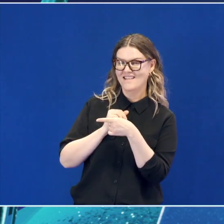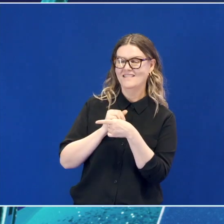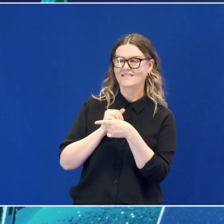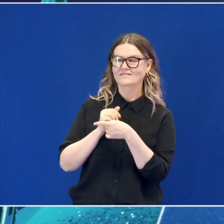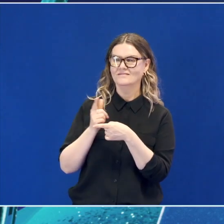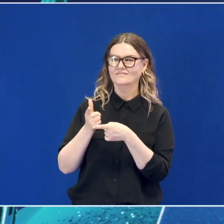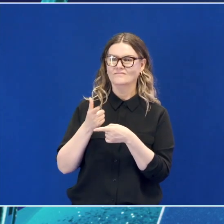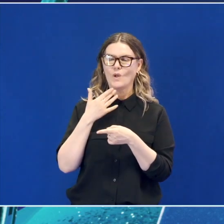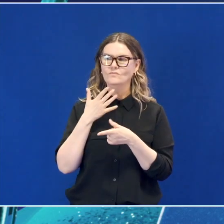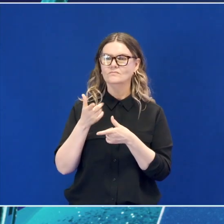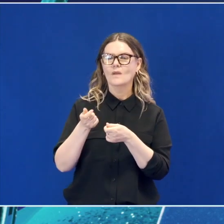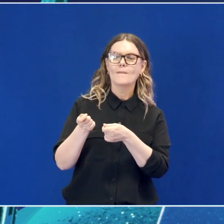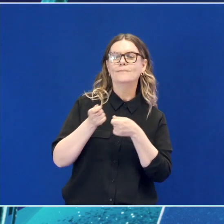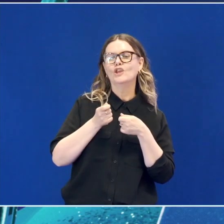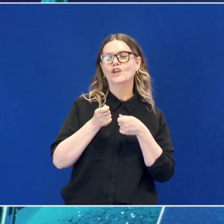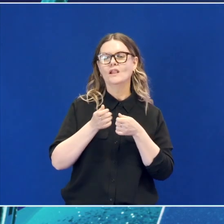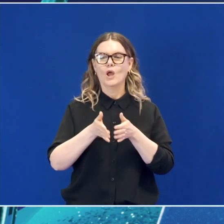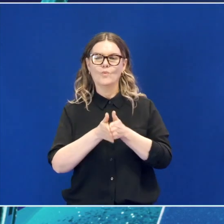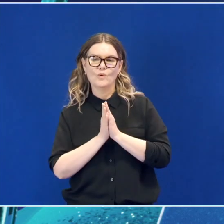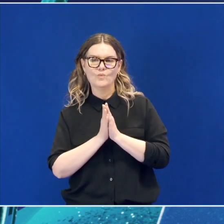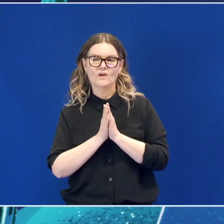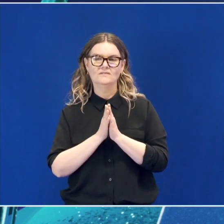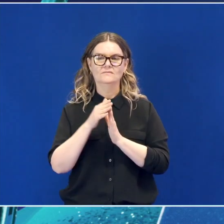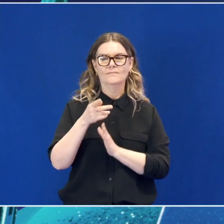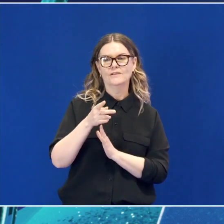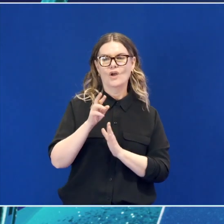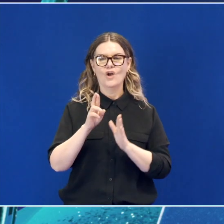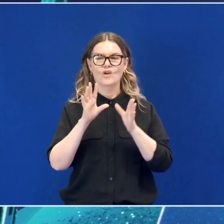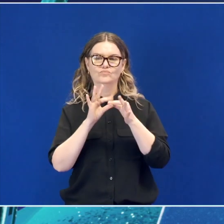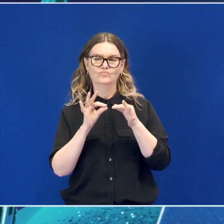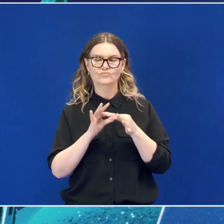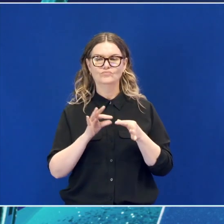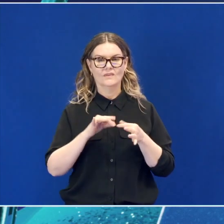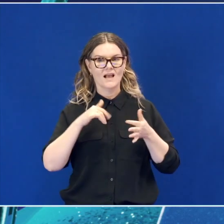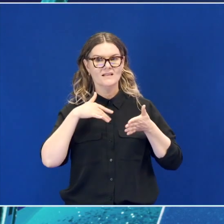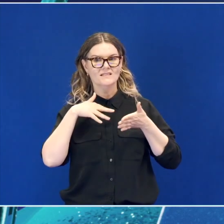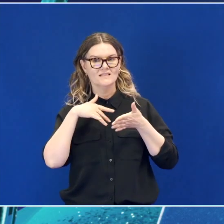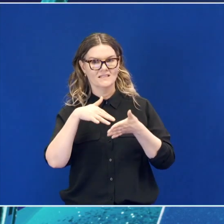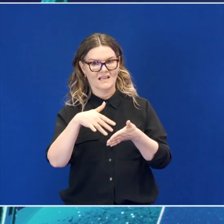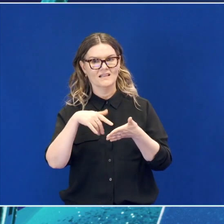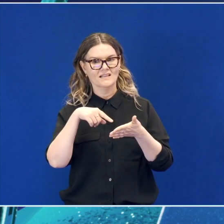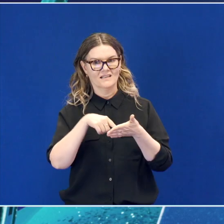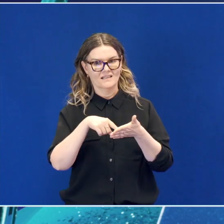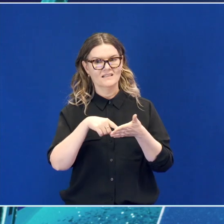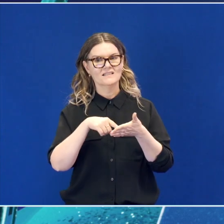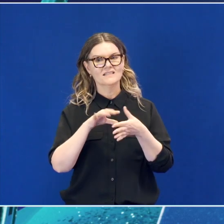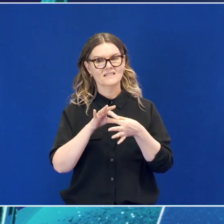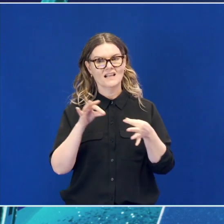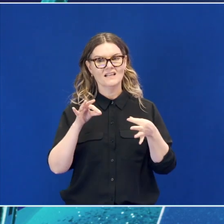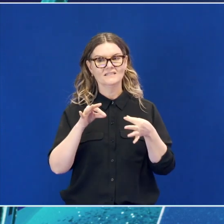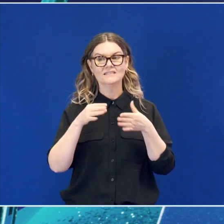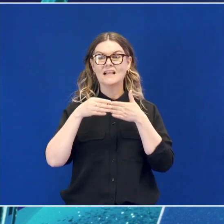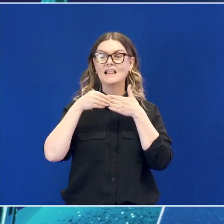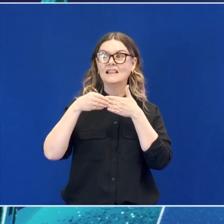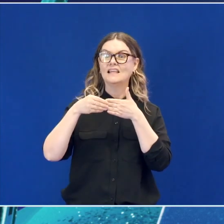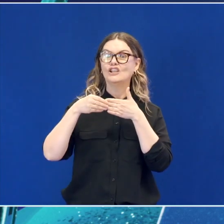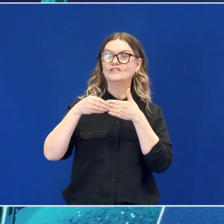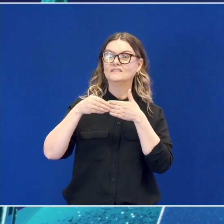that study was leadership at organizations is pushing more and more for more and more speed and they don't care